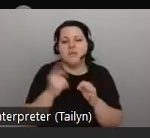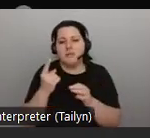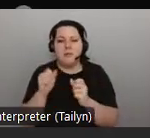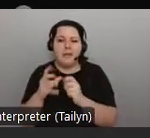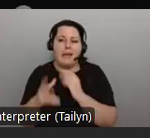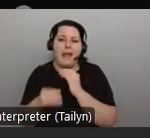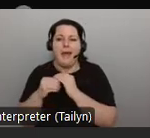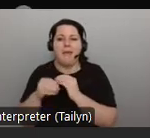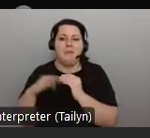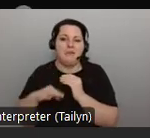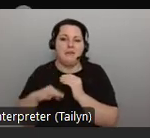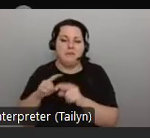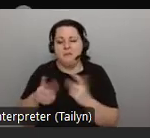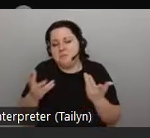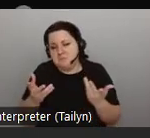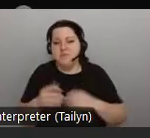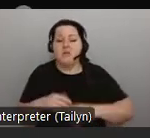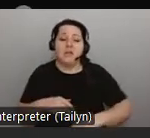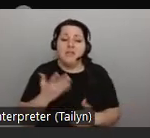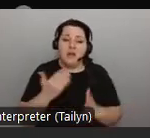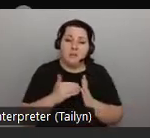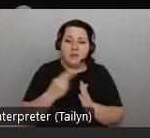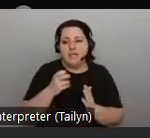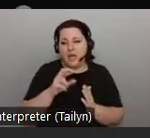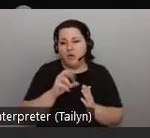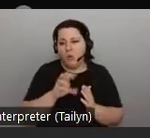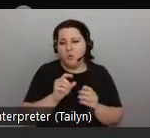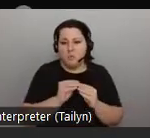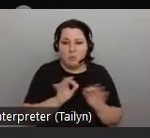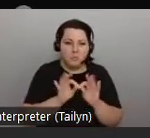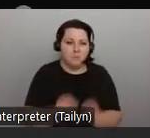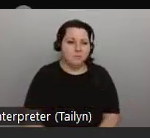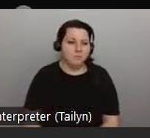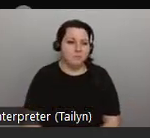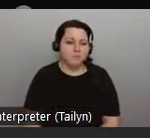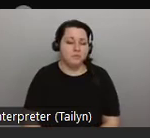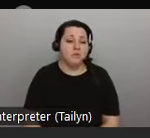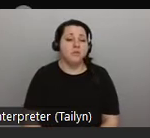the table is providing. But this is kind of an optimization versus something that's